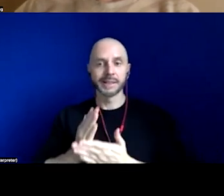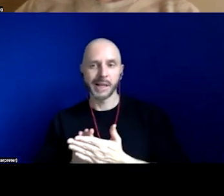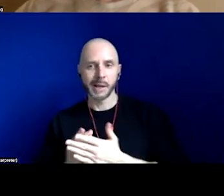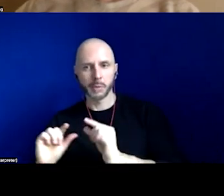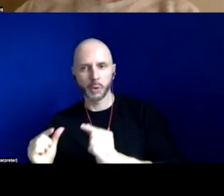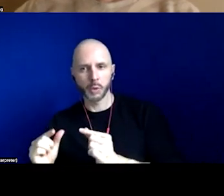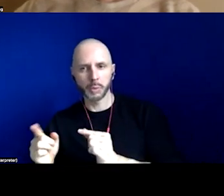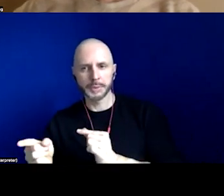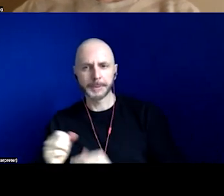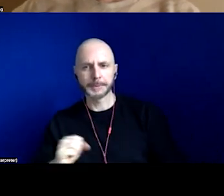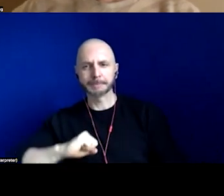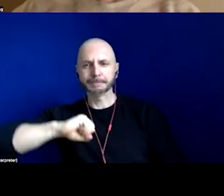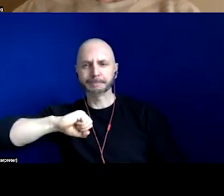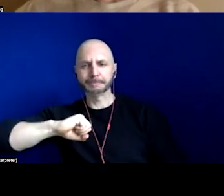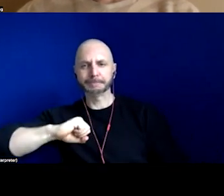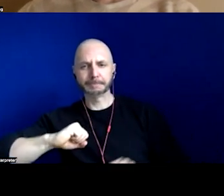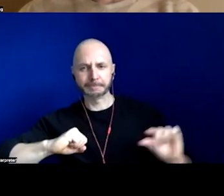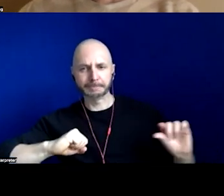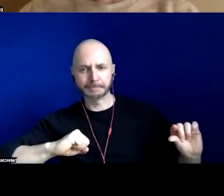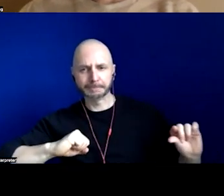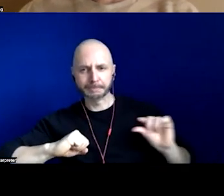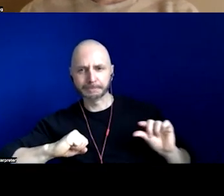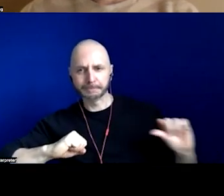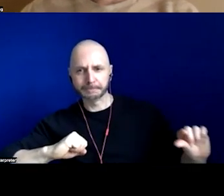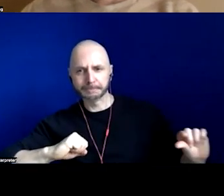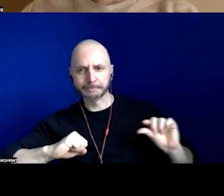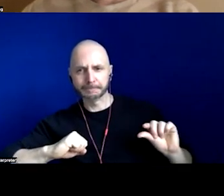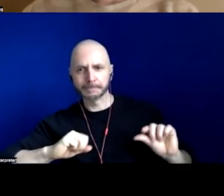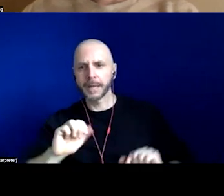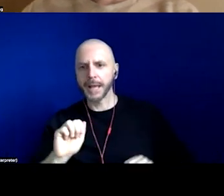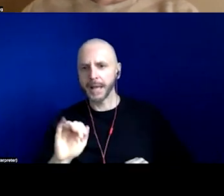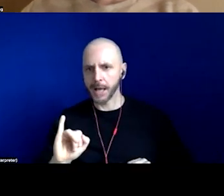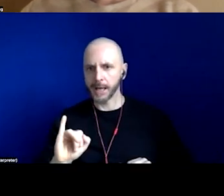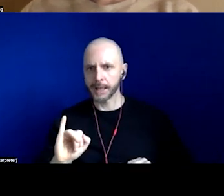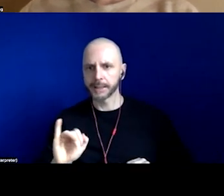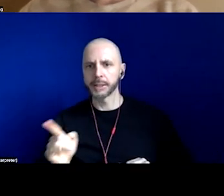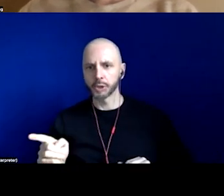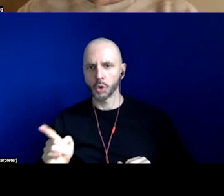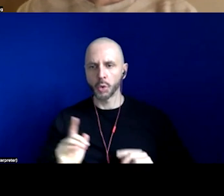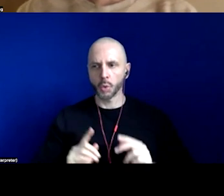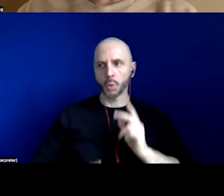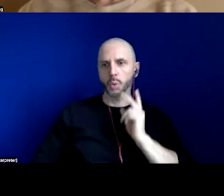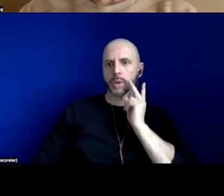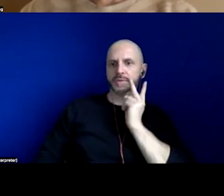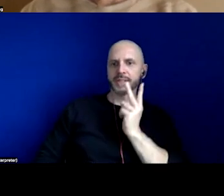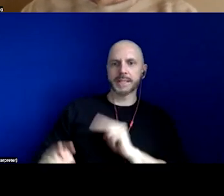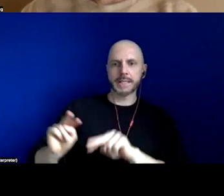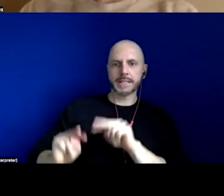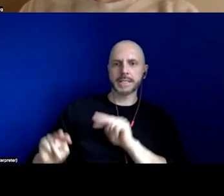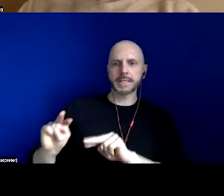some experimentation and learnt some lessons, but it's still very much a work in progress.